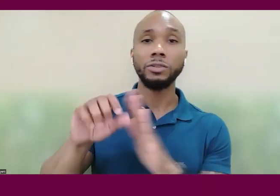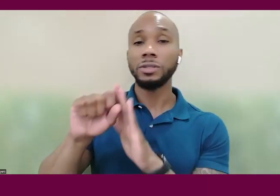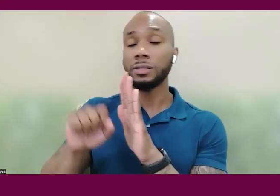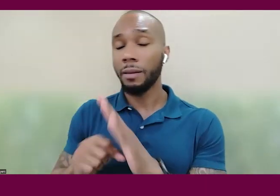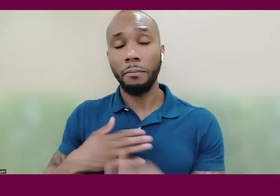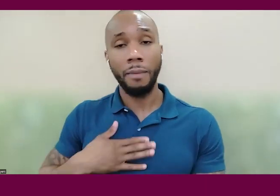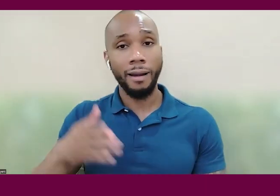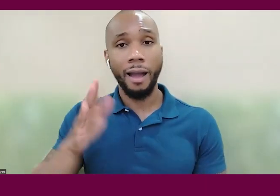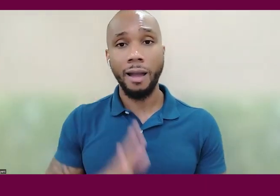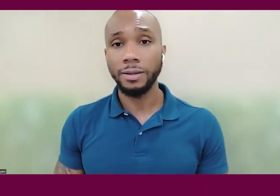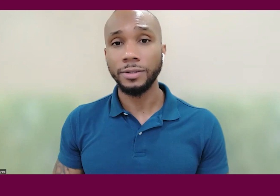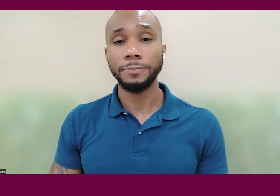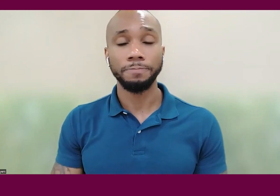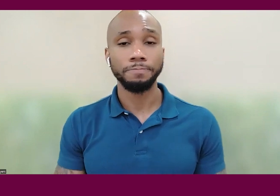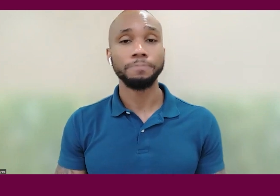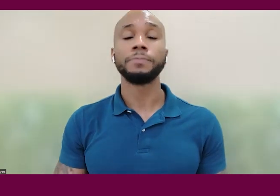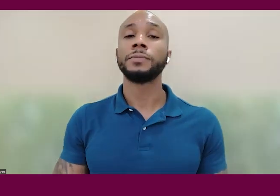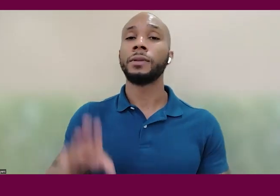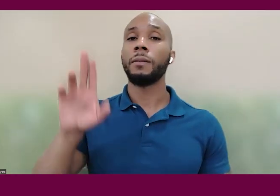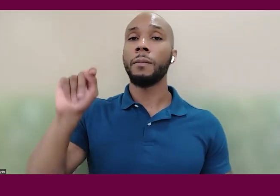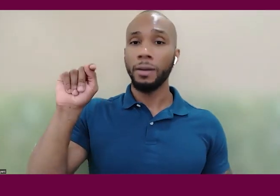My gosh.